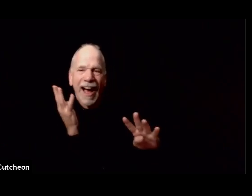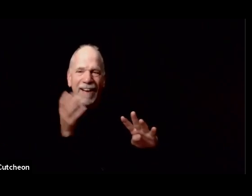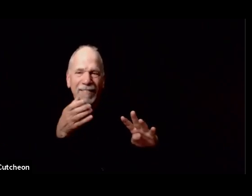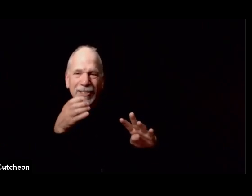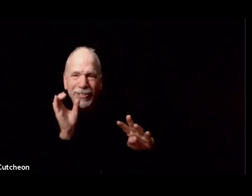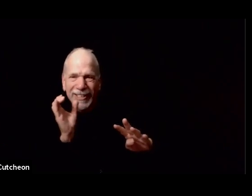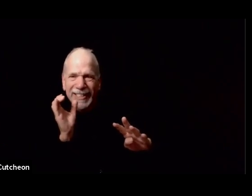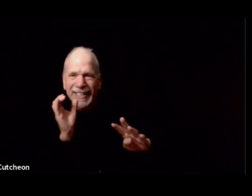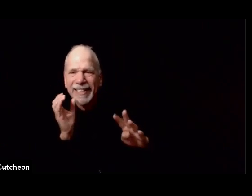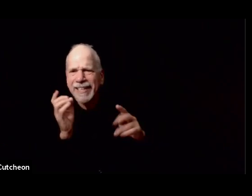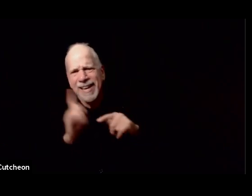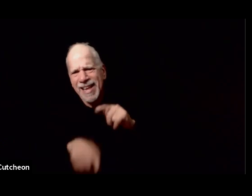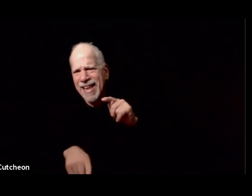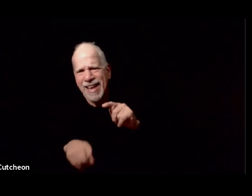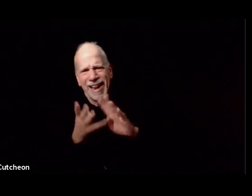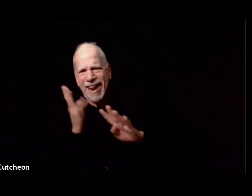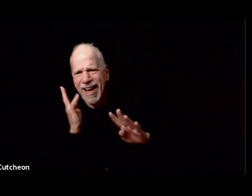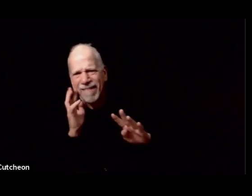have any more specifics on the individual case